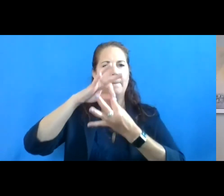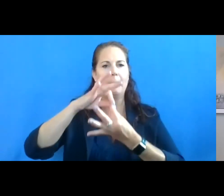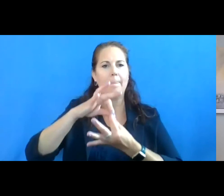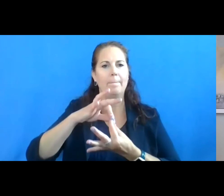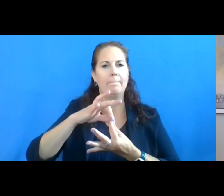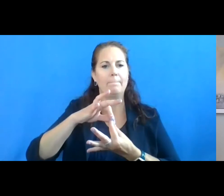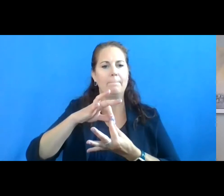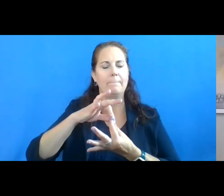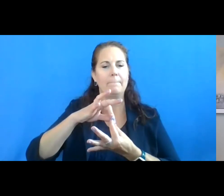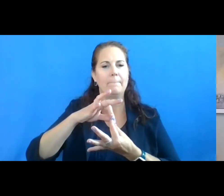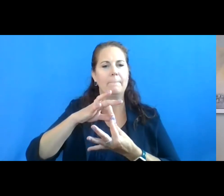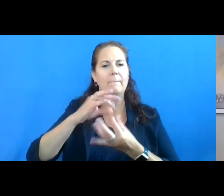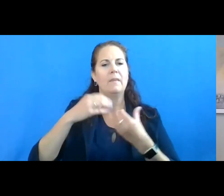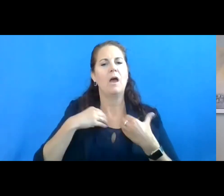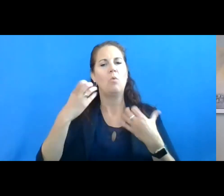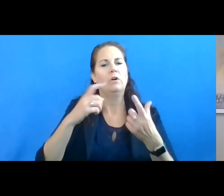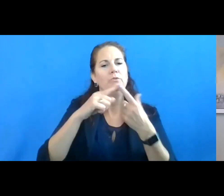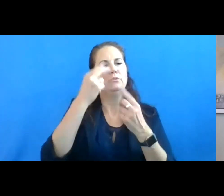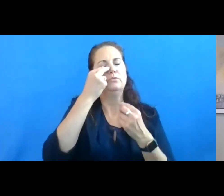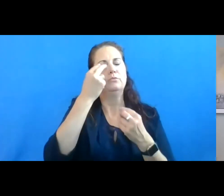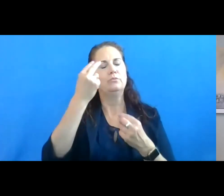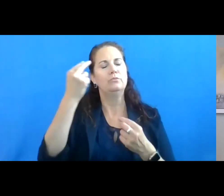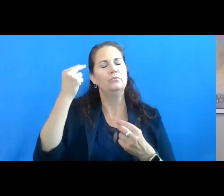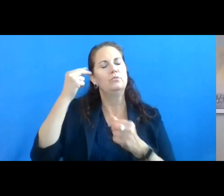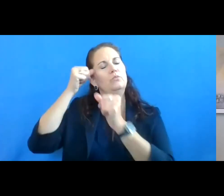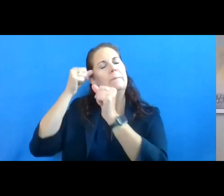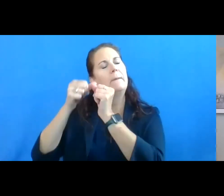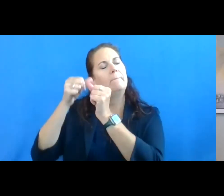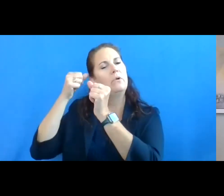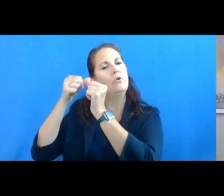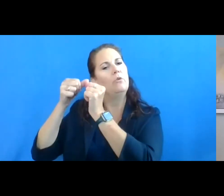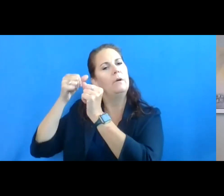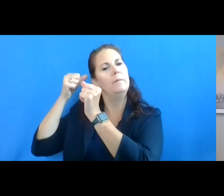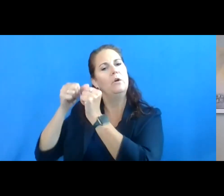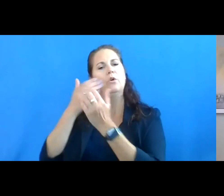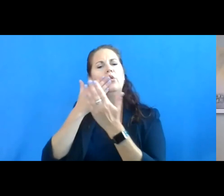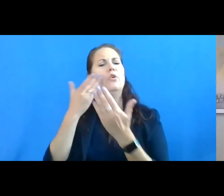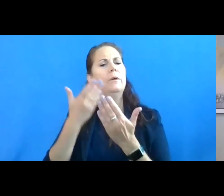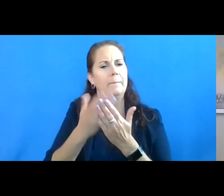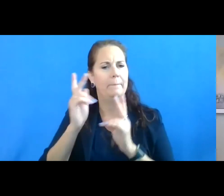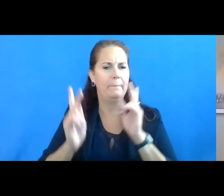and your mind. I want to remember all of the people, all those good people who have been a part of